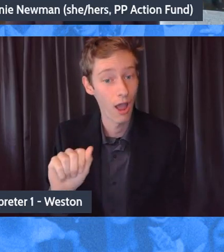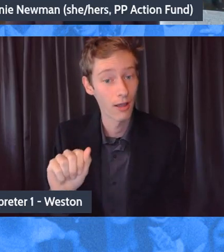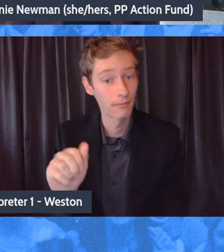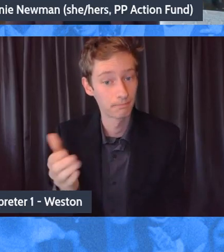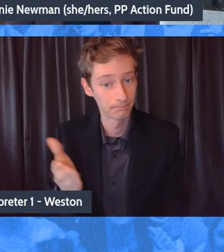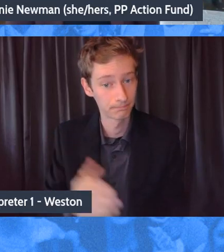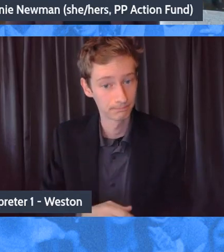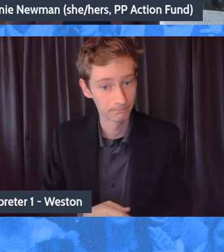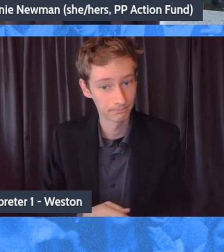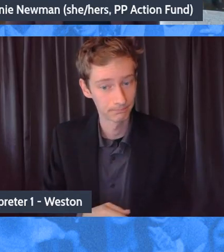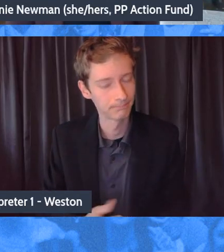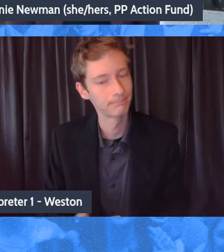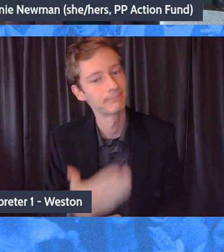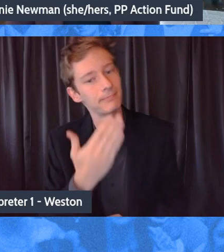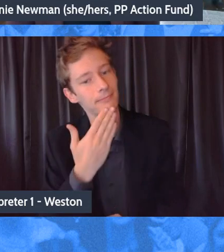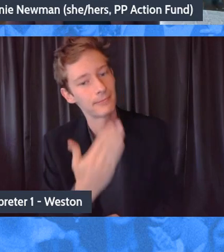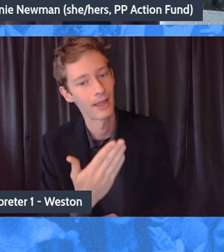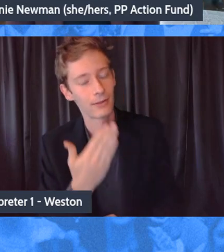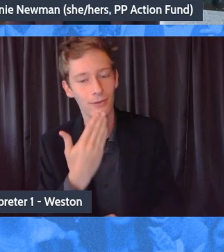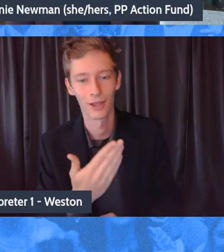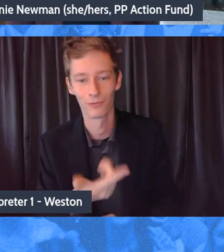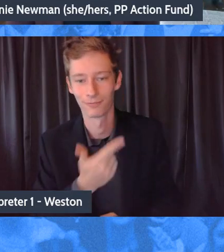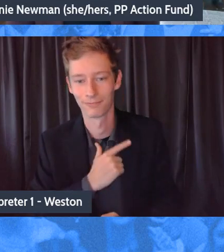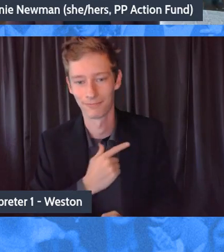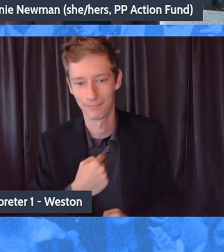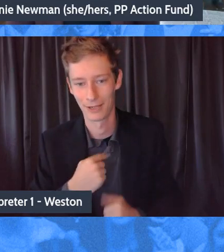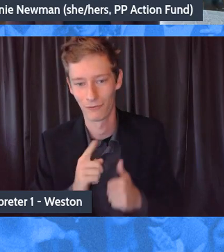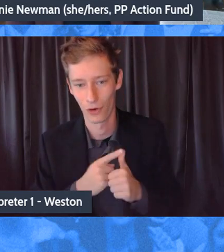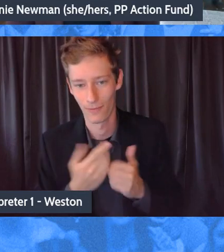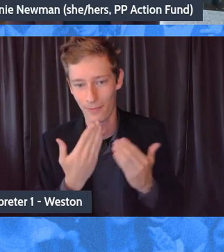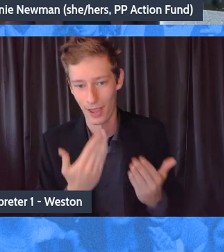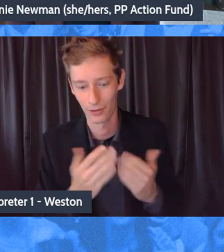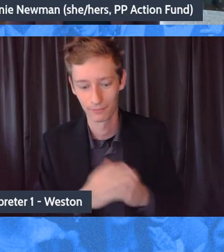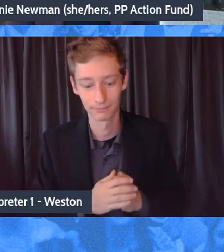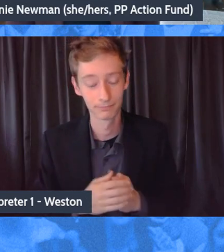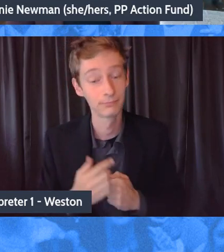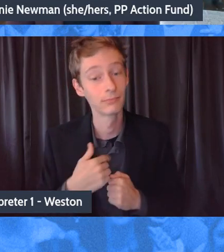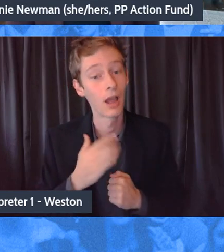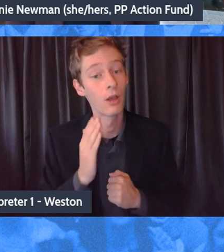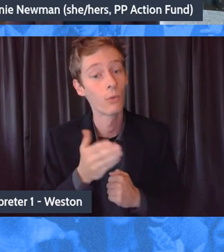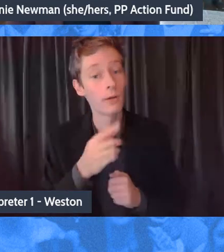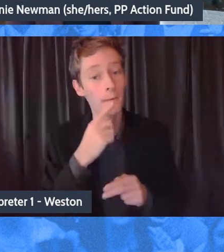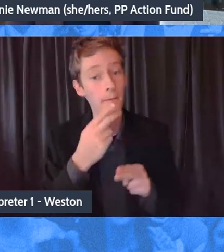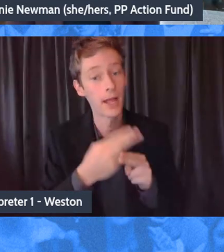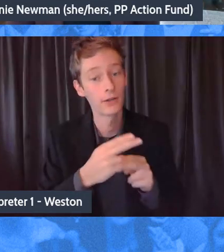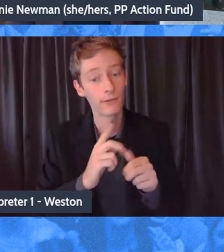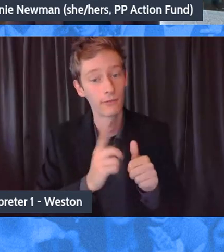Thanks for bringing it to me first. So I will say, aside from our AAPI women,